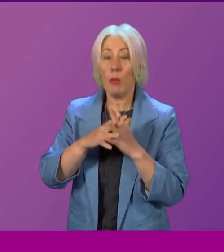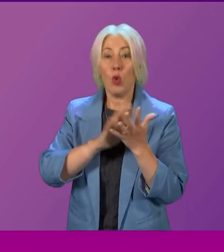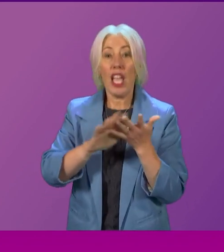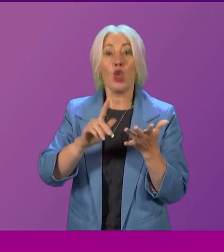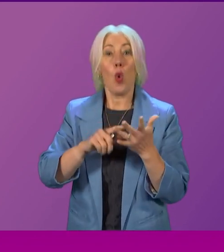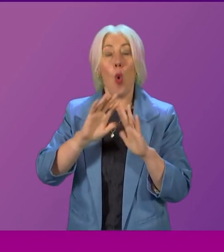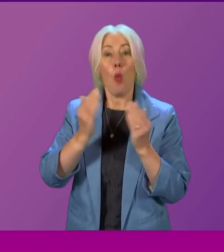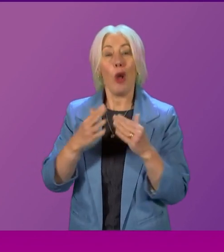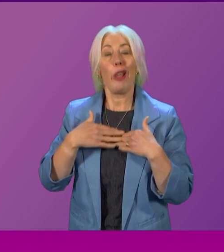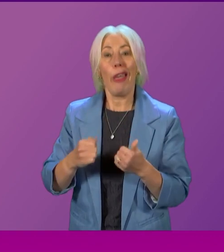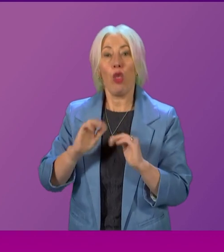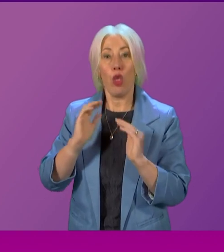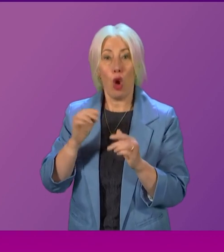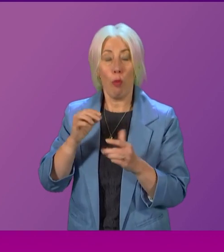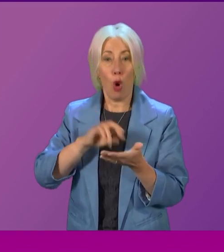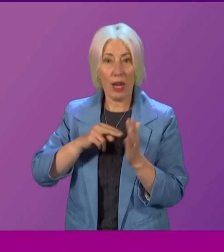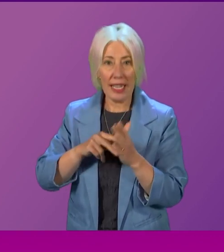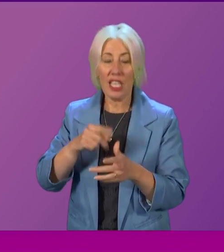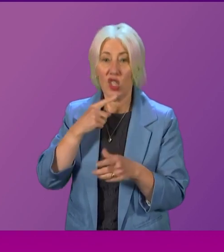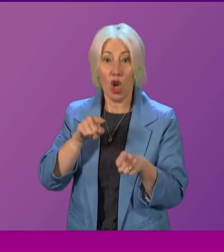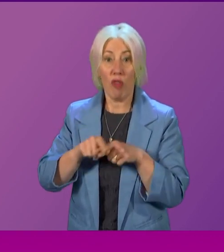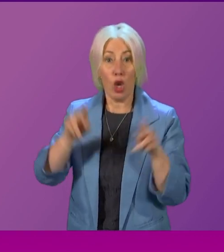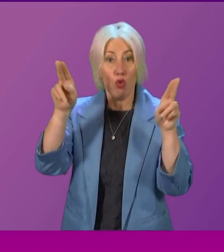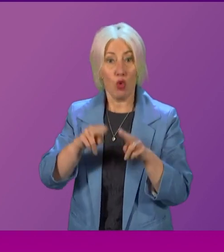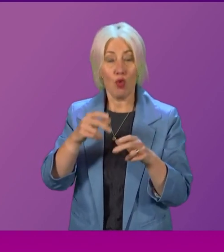top three “best buys” to prevent and reduce alcohol-related harms.